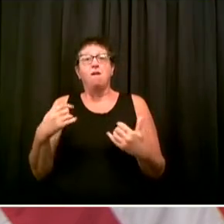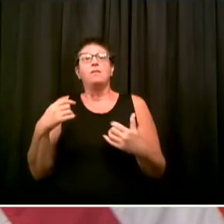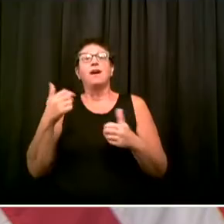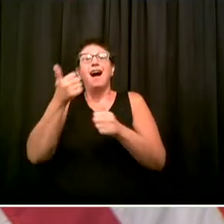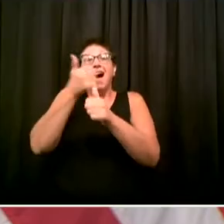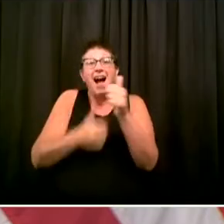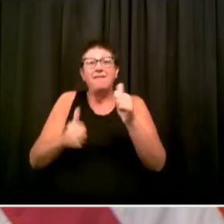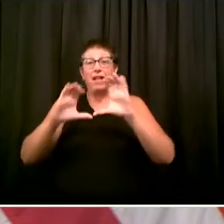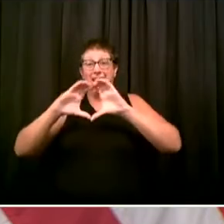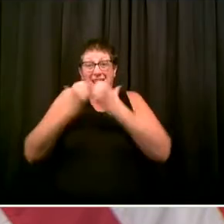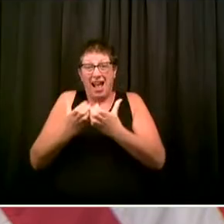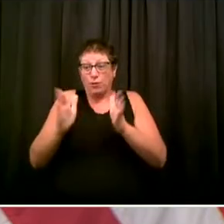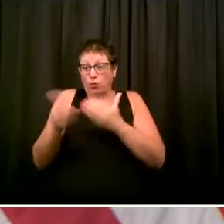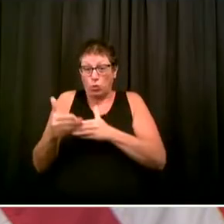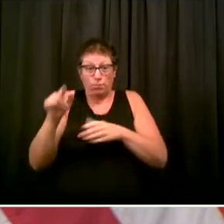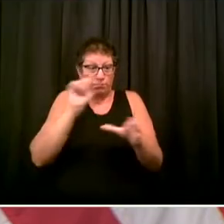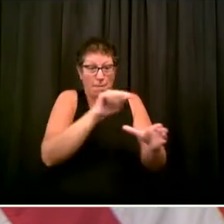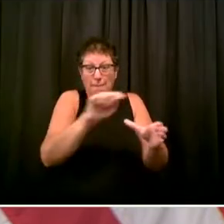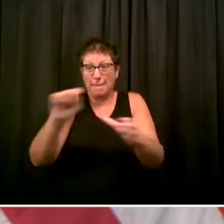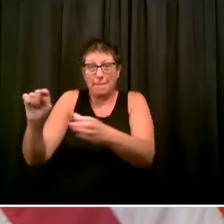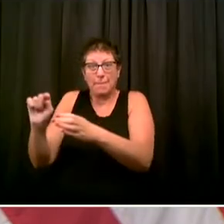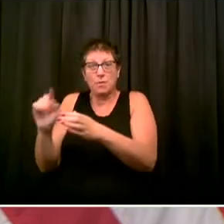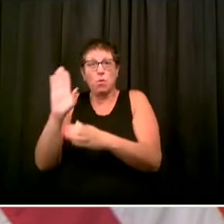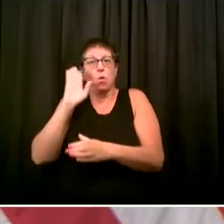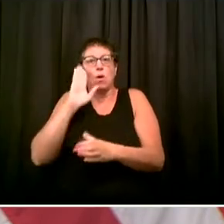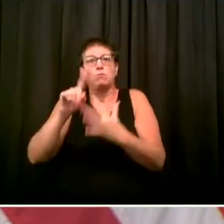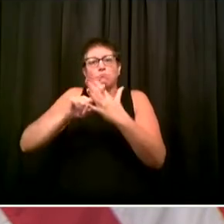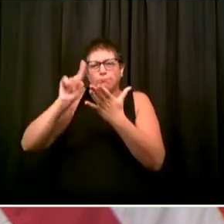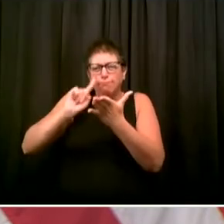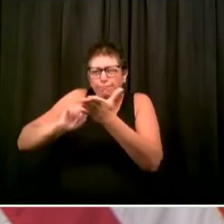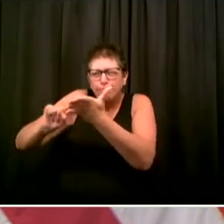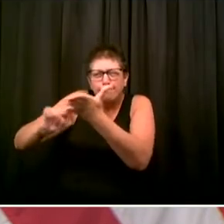PRIORITY, NOW, IN ADDITION TO OUR OWN DEPARTMENT OF